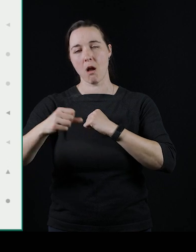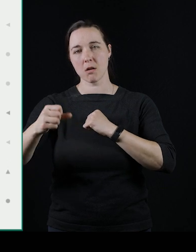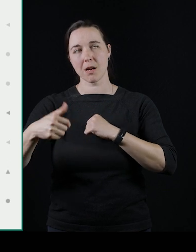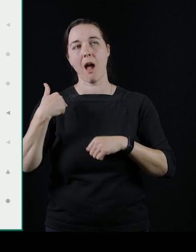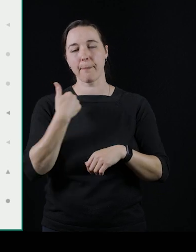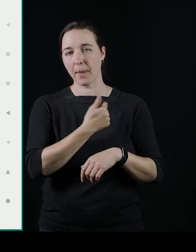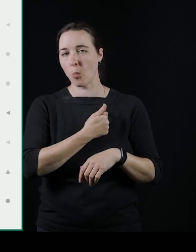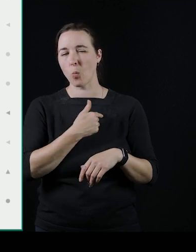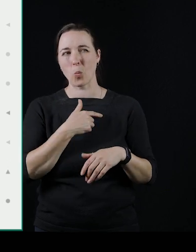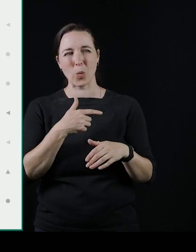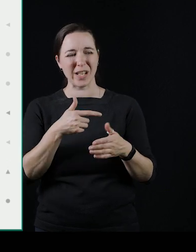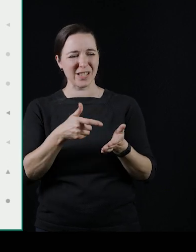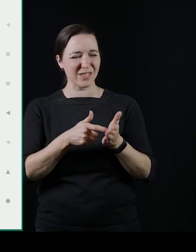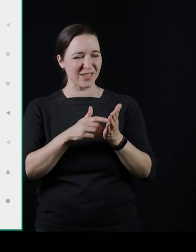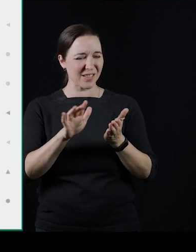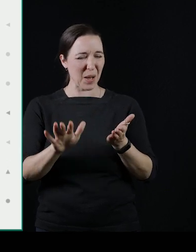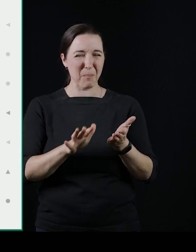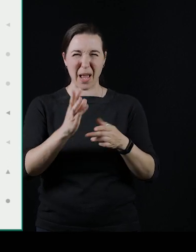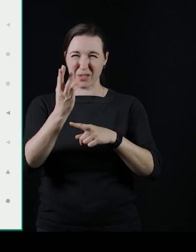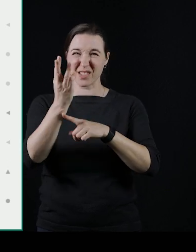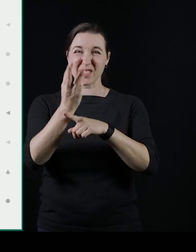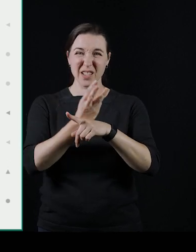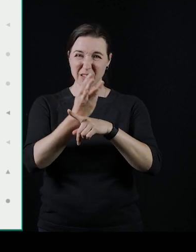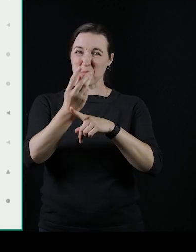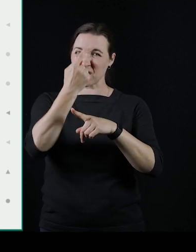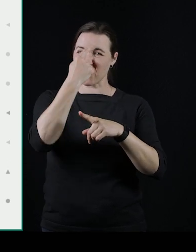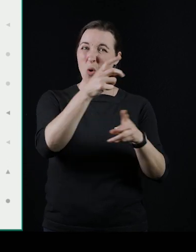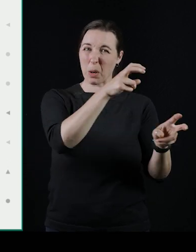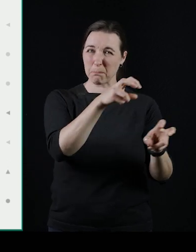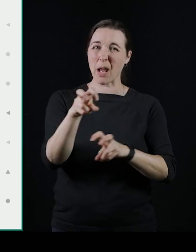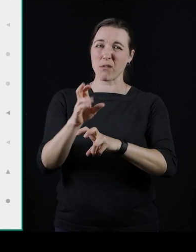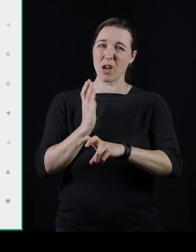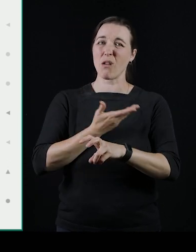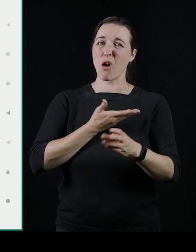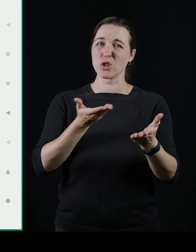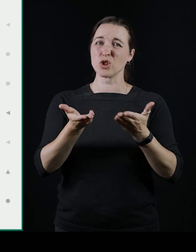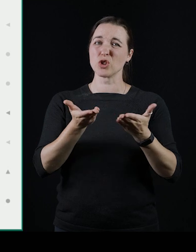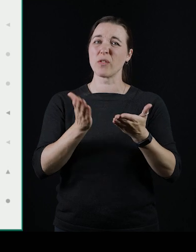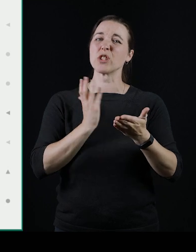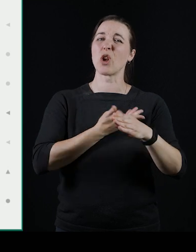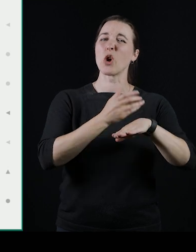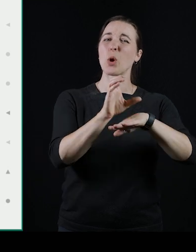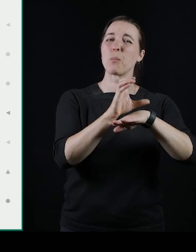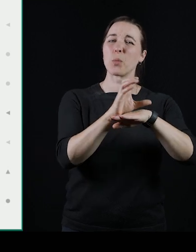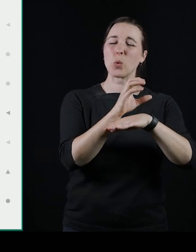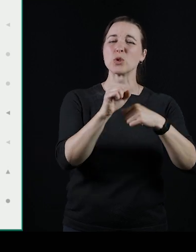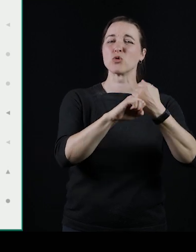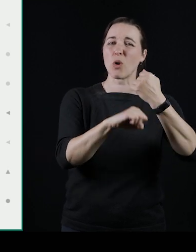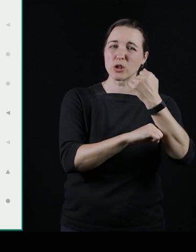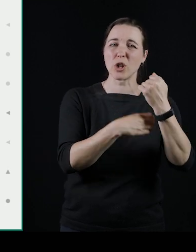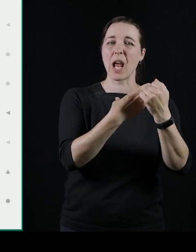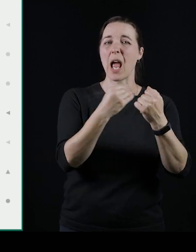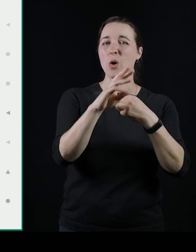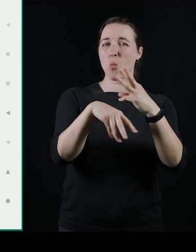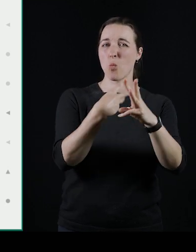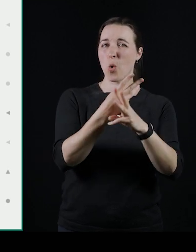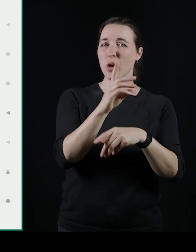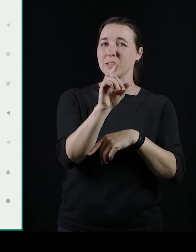We took about six months to migrate our service our compute infrastructure and the world data.